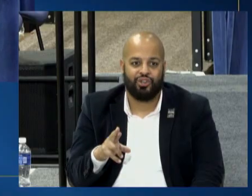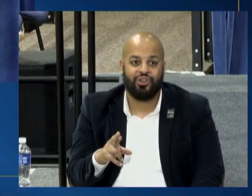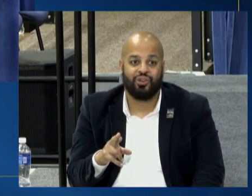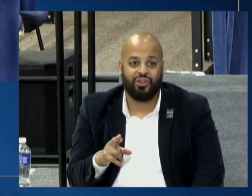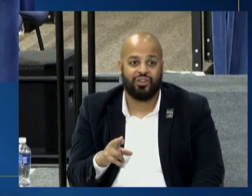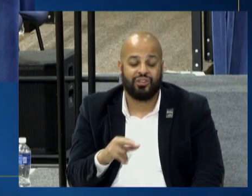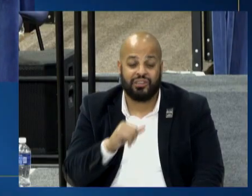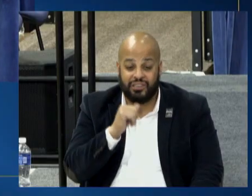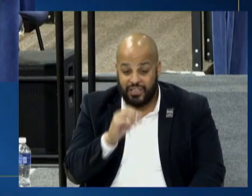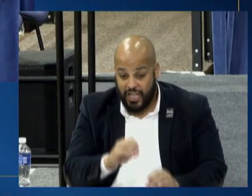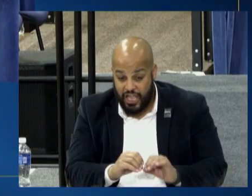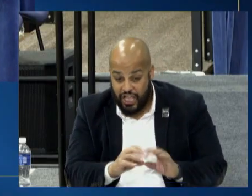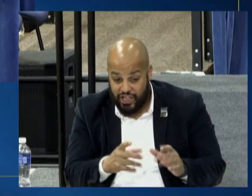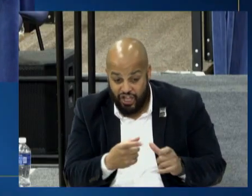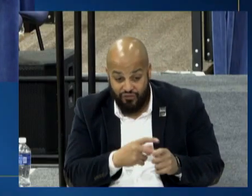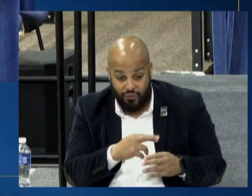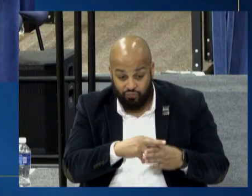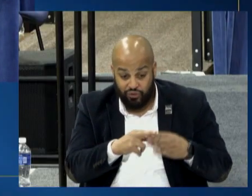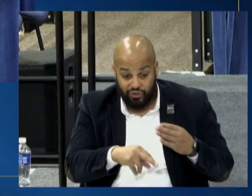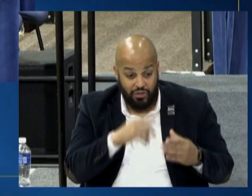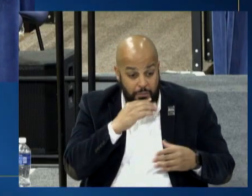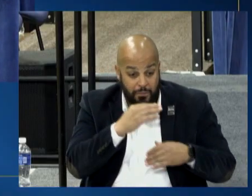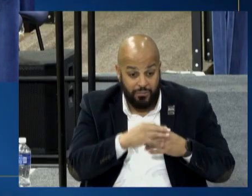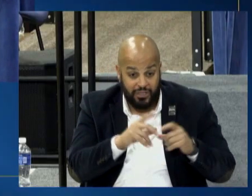just from the results of the blood test. Again, someone would have to come in and look at the